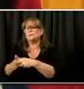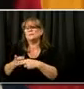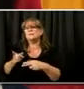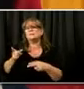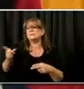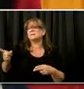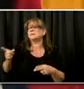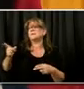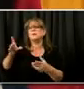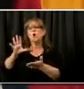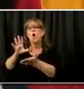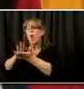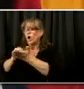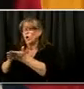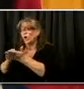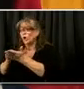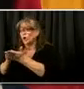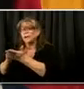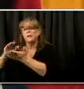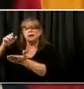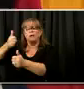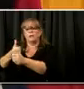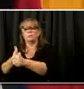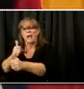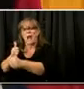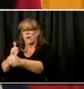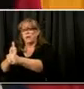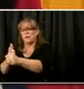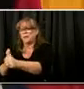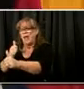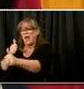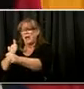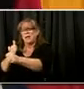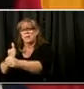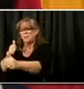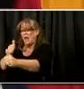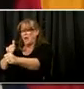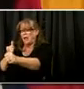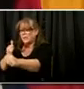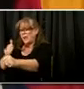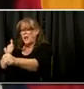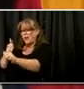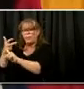vulnerable kids given their developmental needs at this stage with cognition language understanding